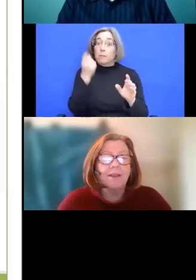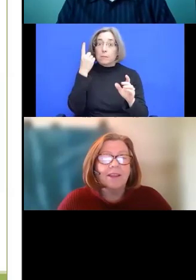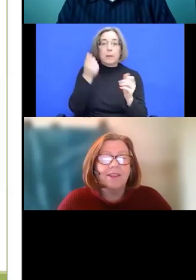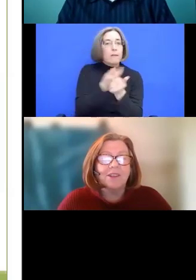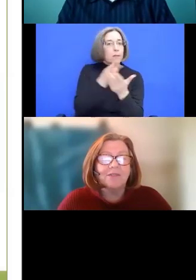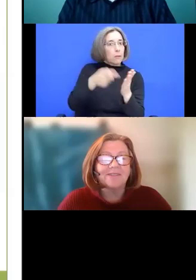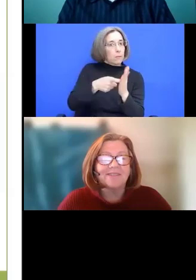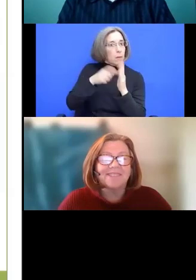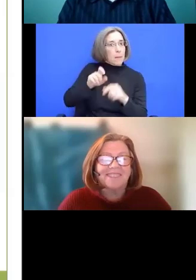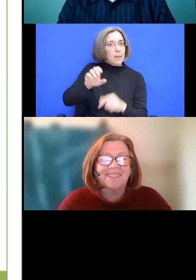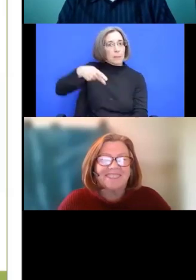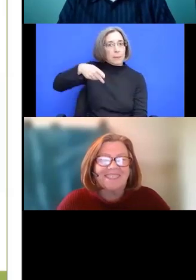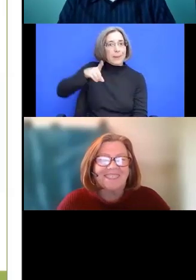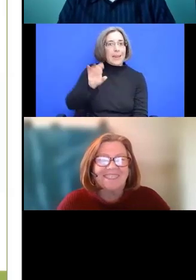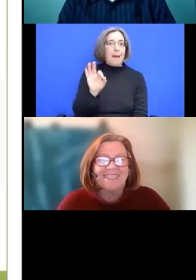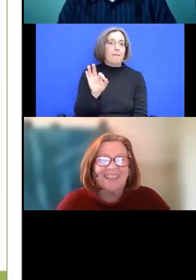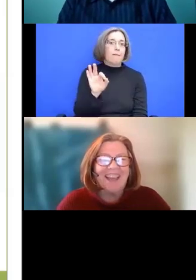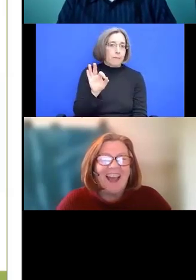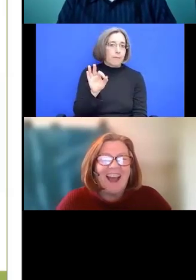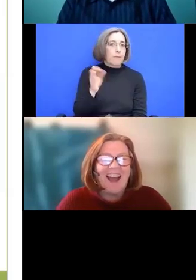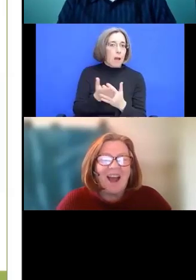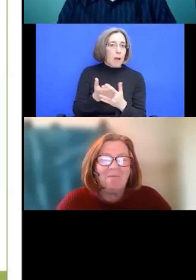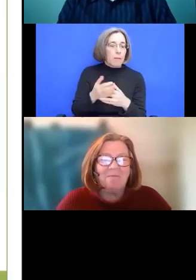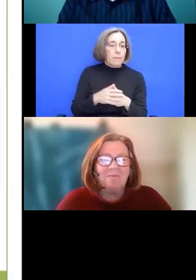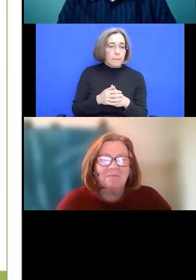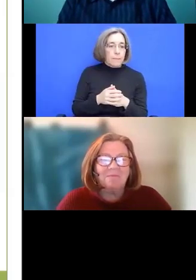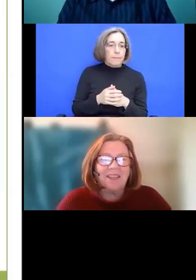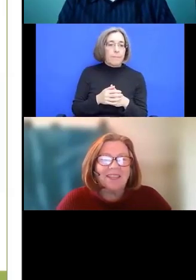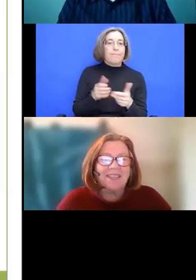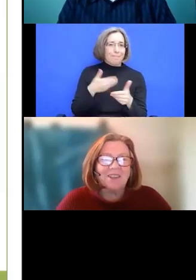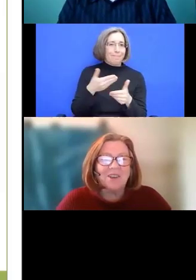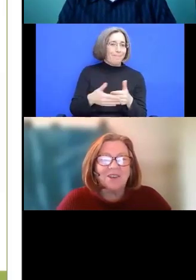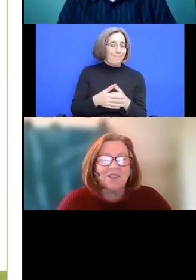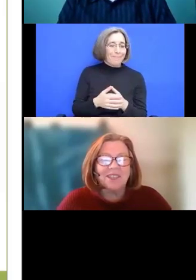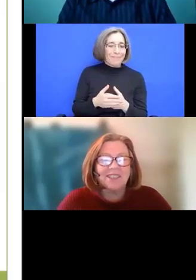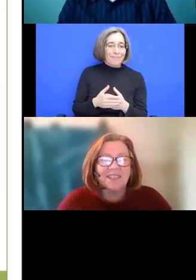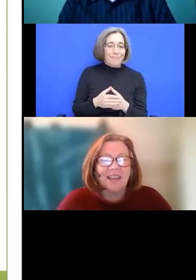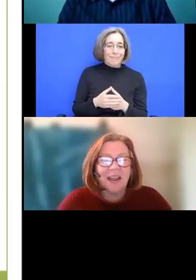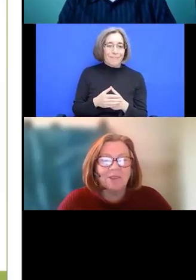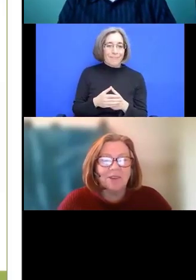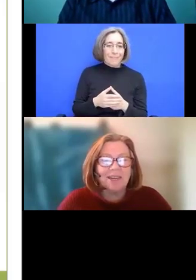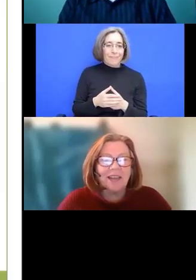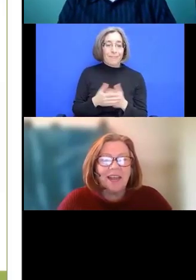Okay, Joe. This is our new Just-in-time screen.